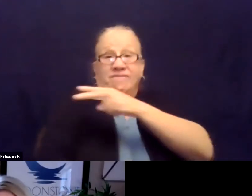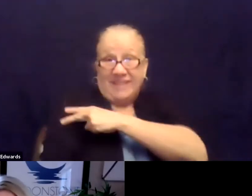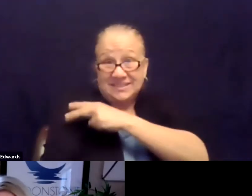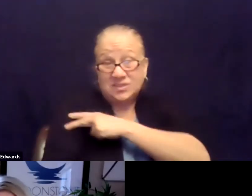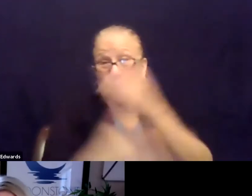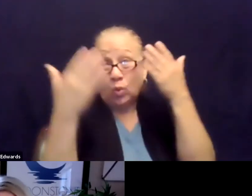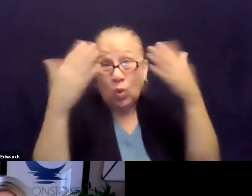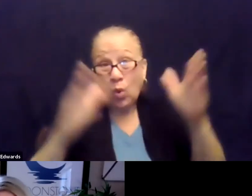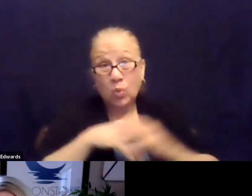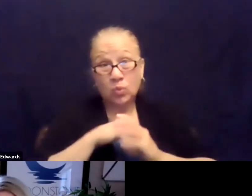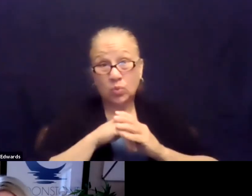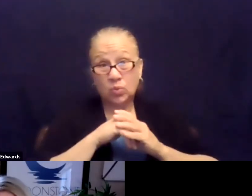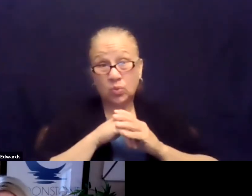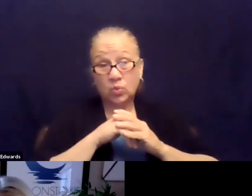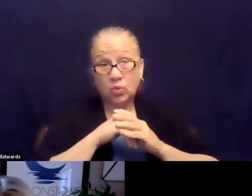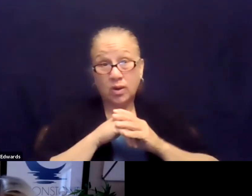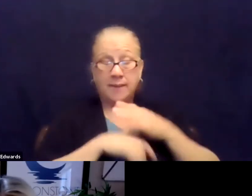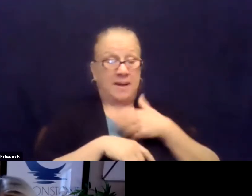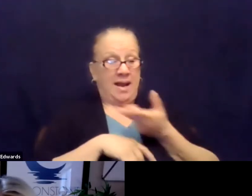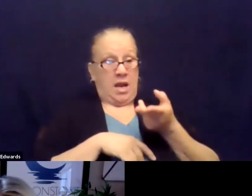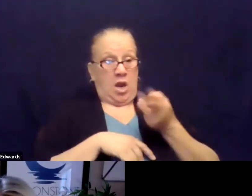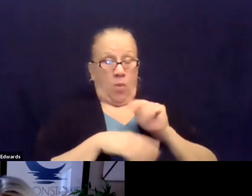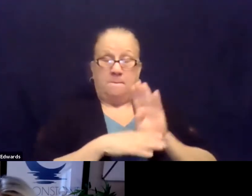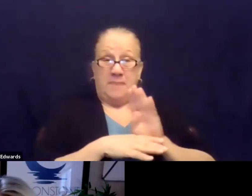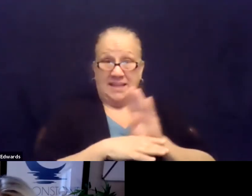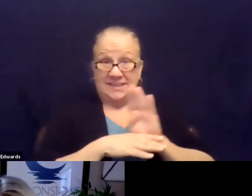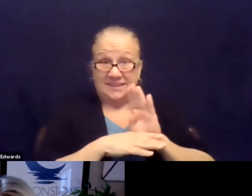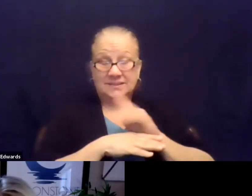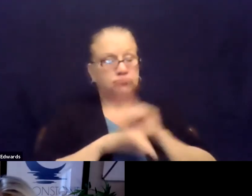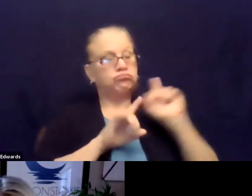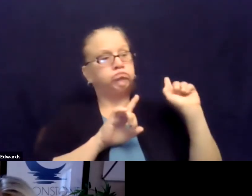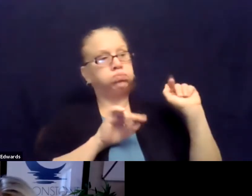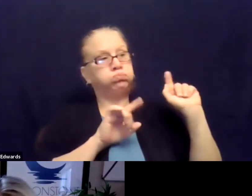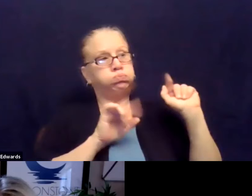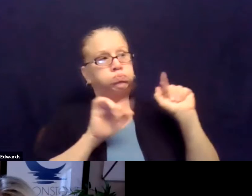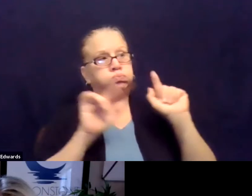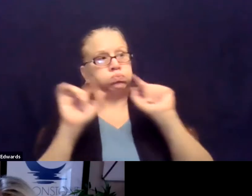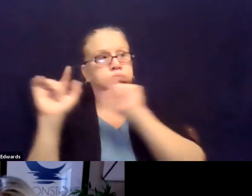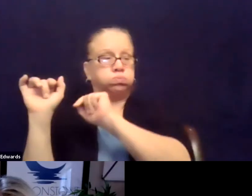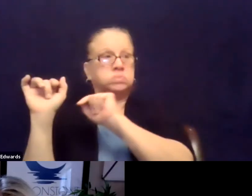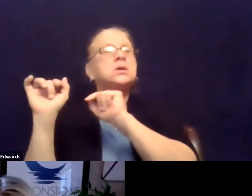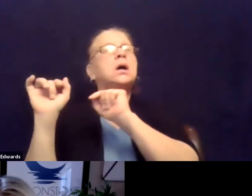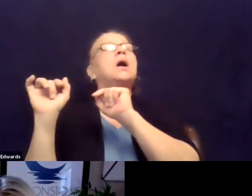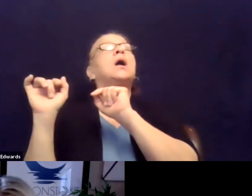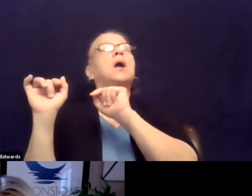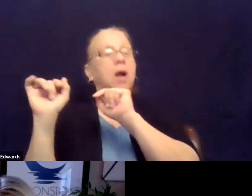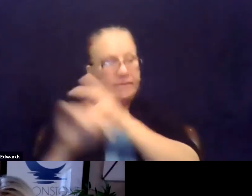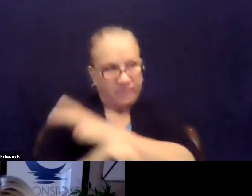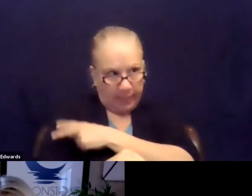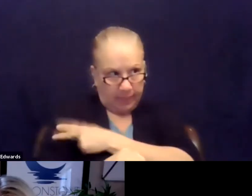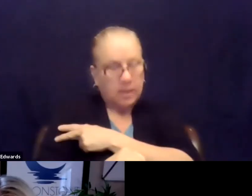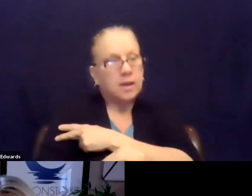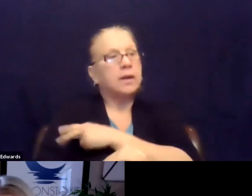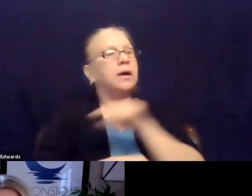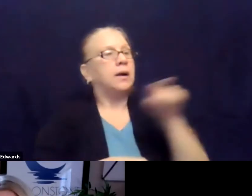In my own practice, I've gone in placed, where there's a crowd I can't socially distanced from.